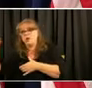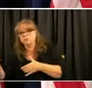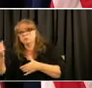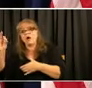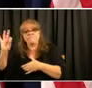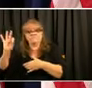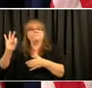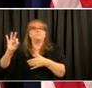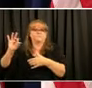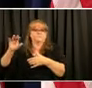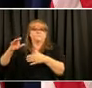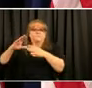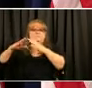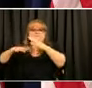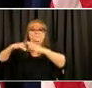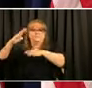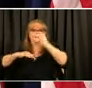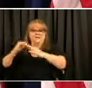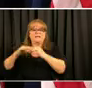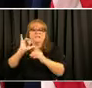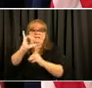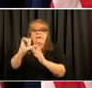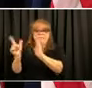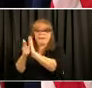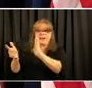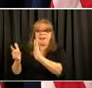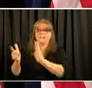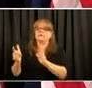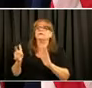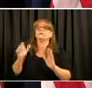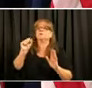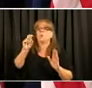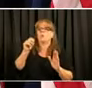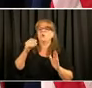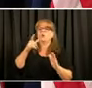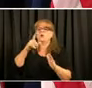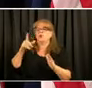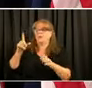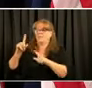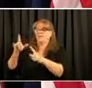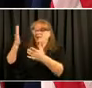rid of the 2 a.m closing time requirement and and hopefully the legislature will agree to make that